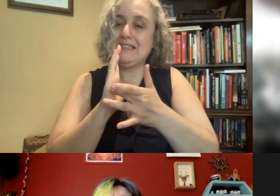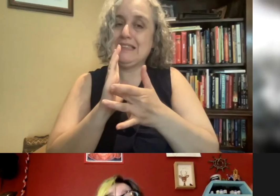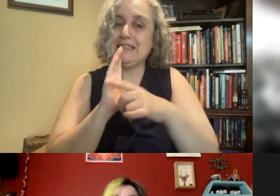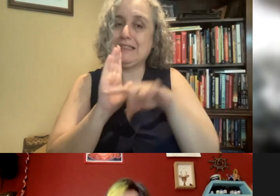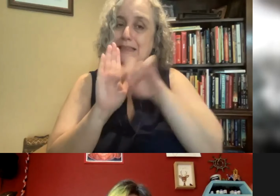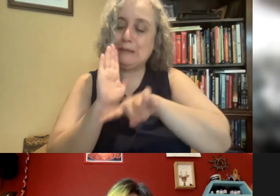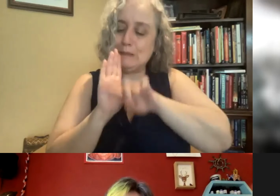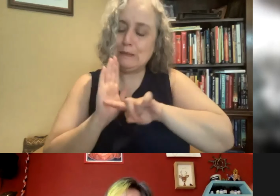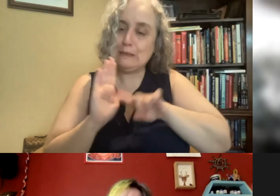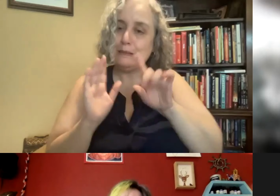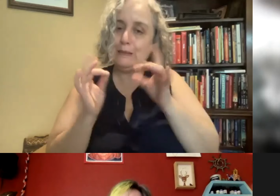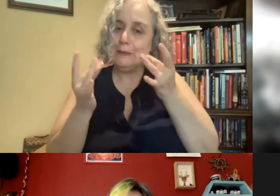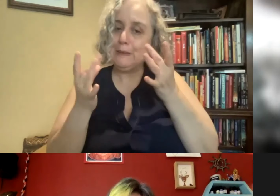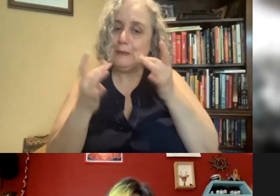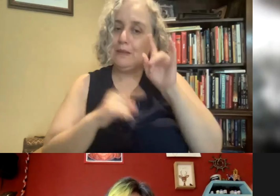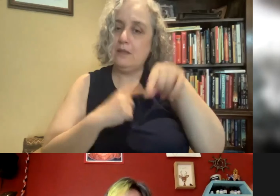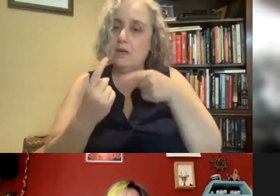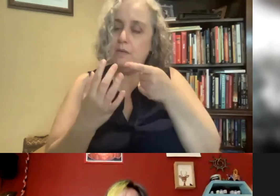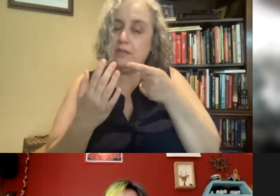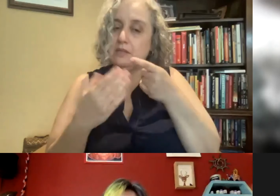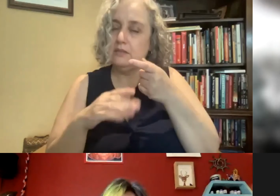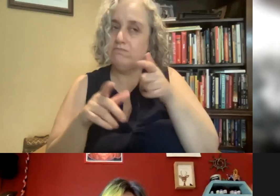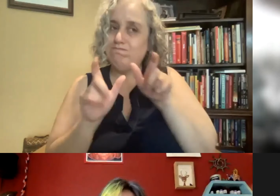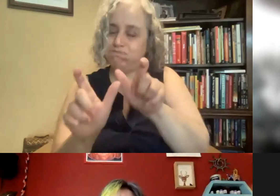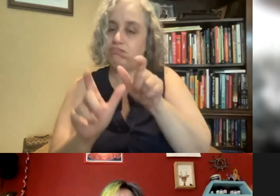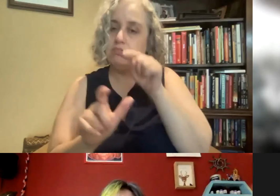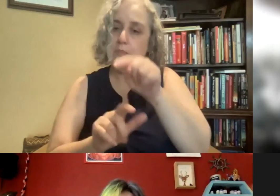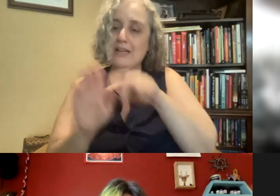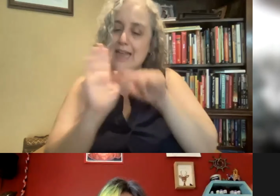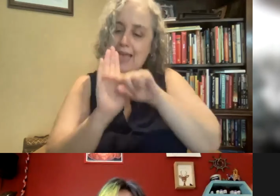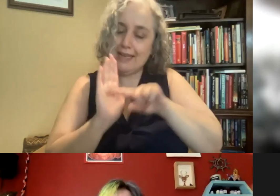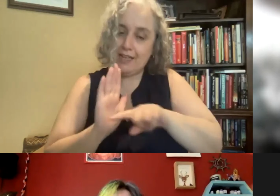against some of the more negative pieces here.